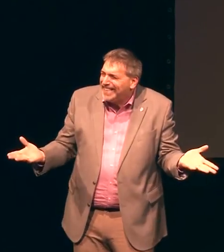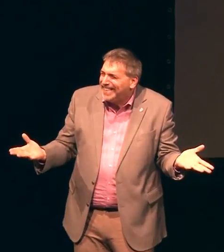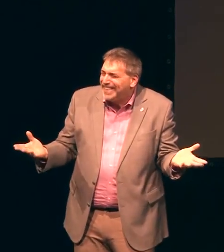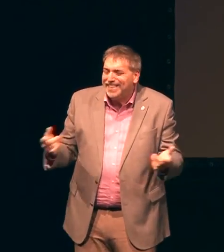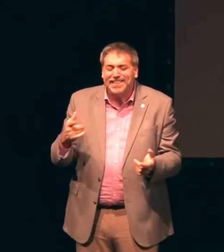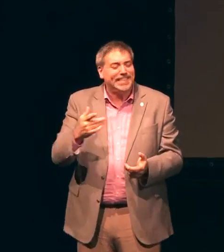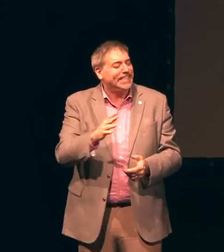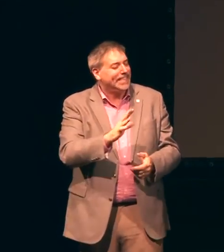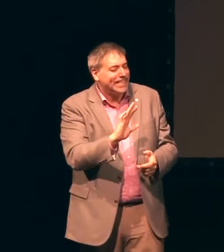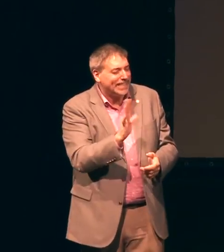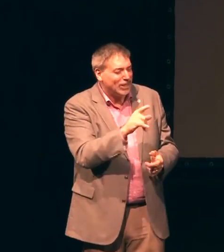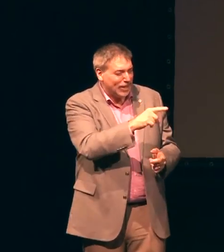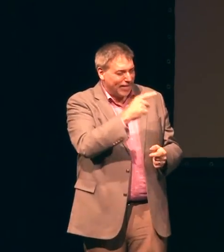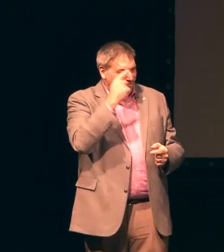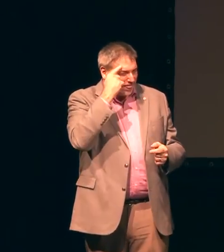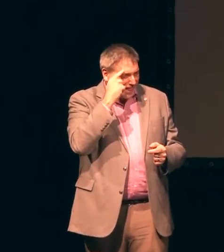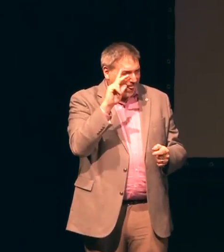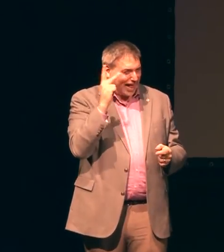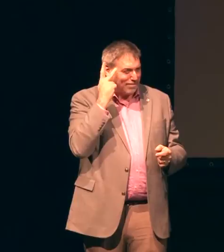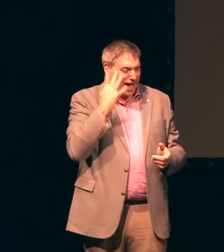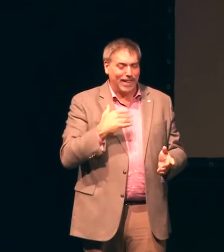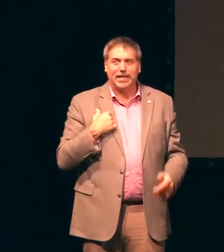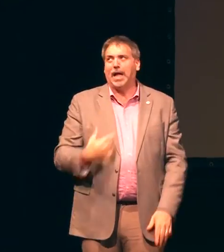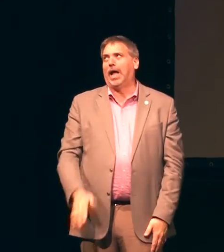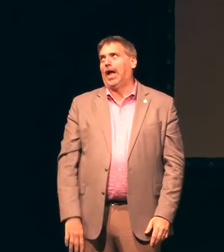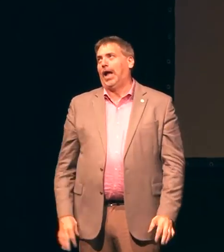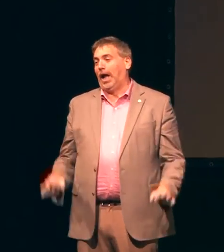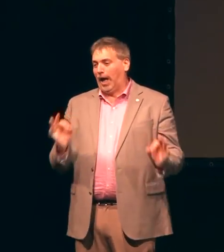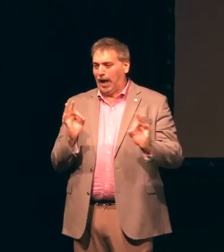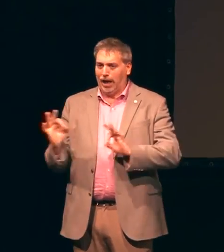say, nobody is listening to me and they said, well, have you to think like a politician,